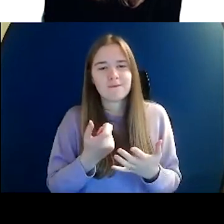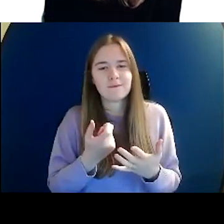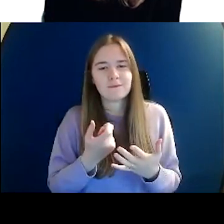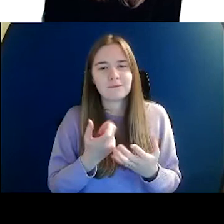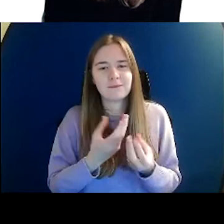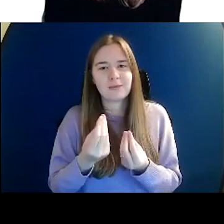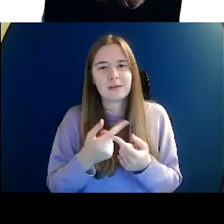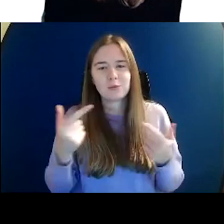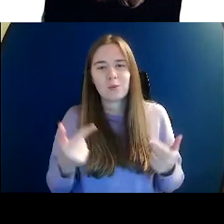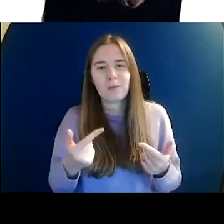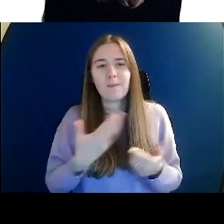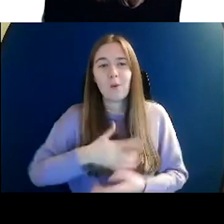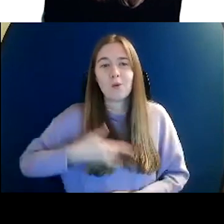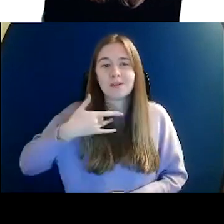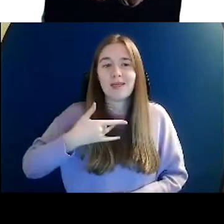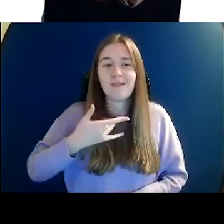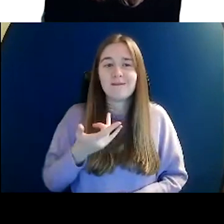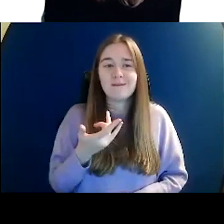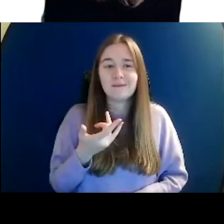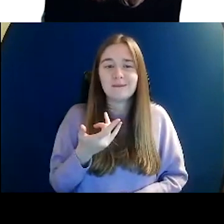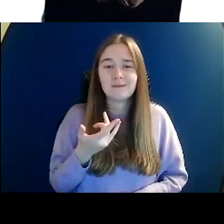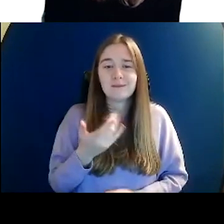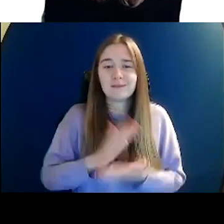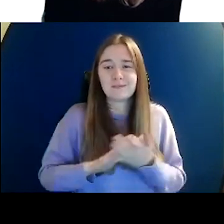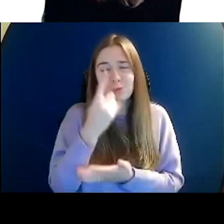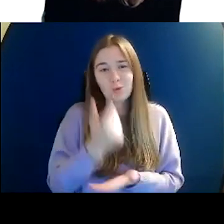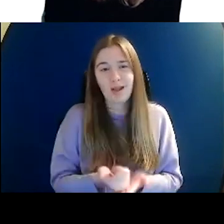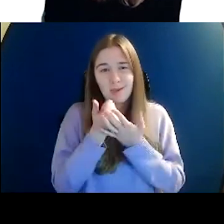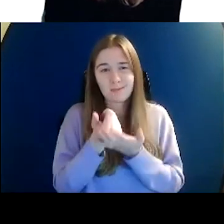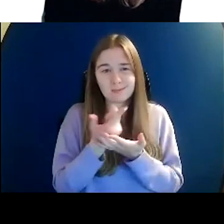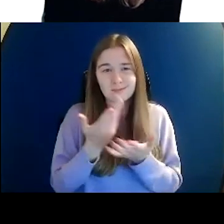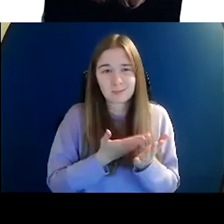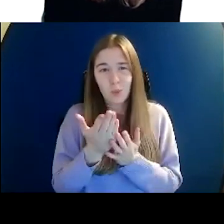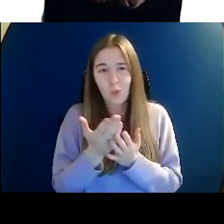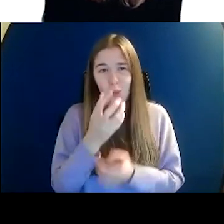but we do want to live, then that might help our case. So would that be something akin